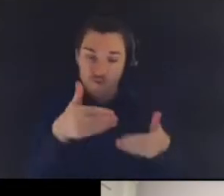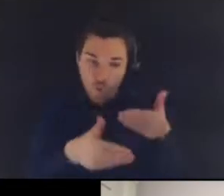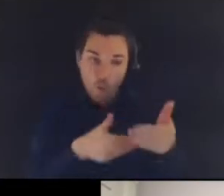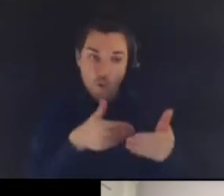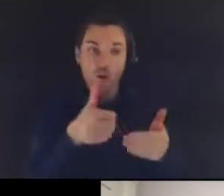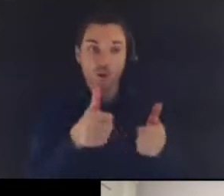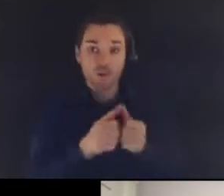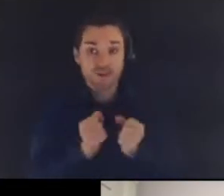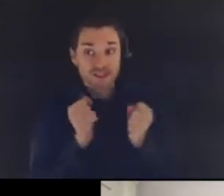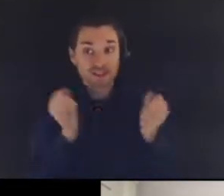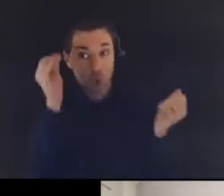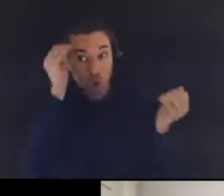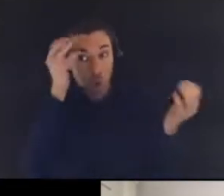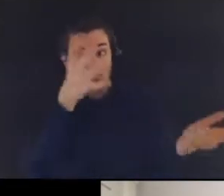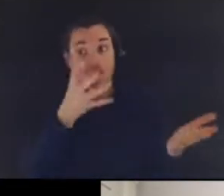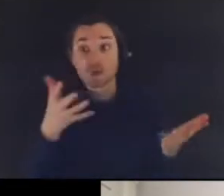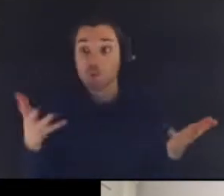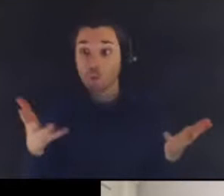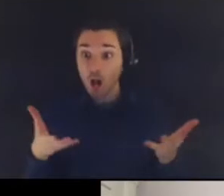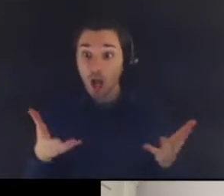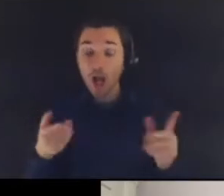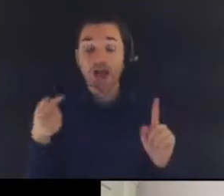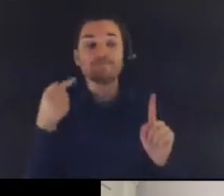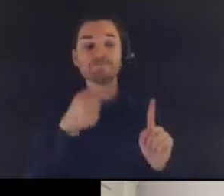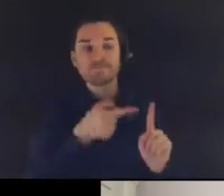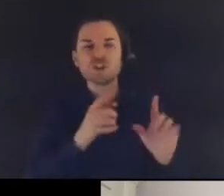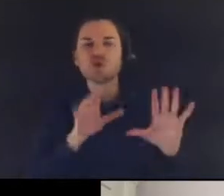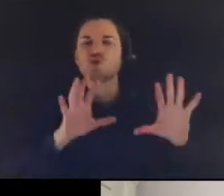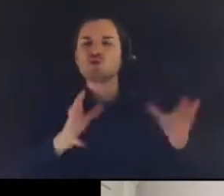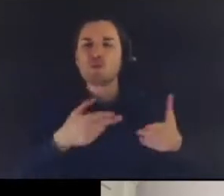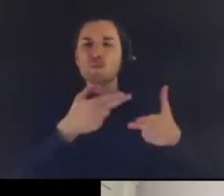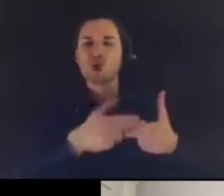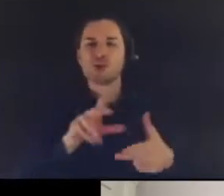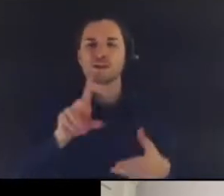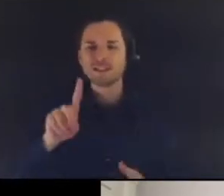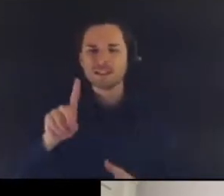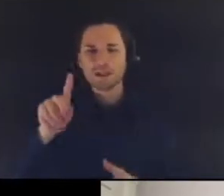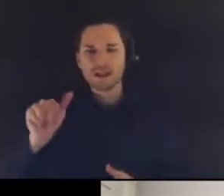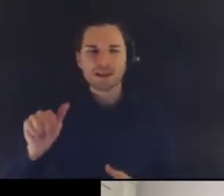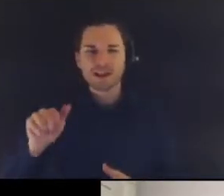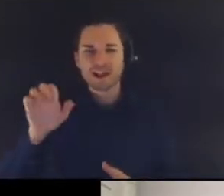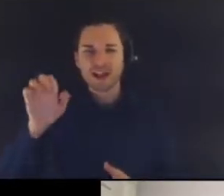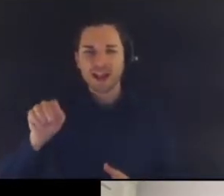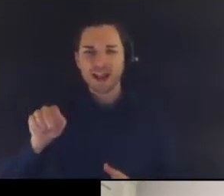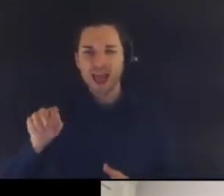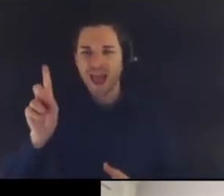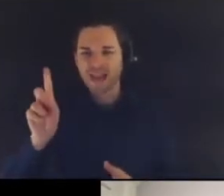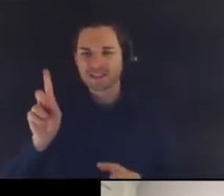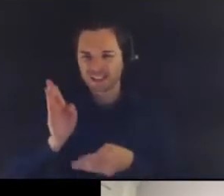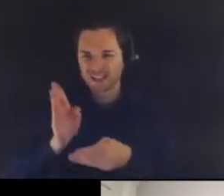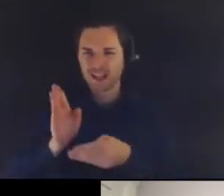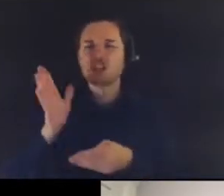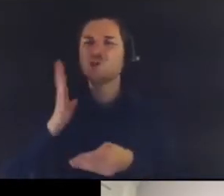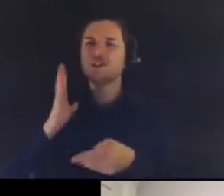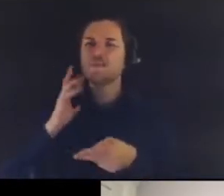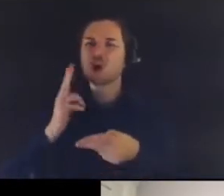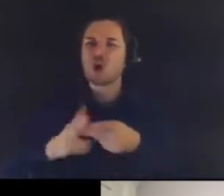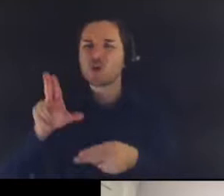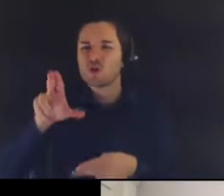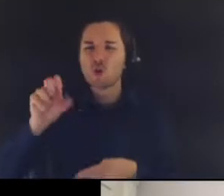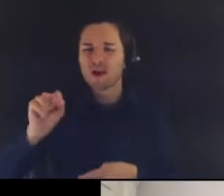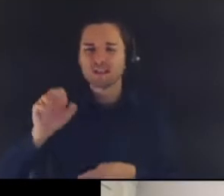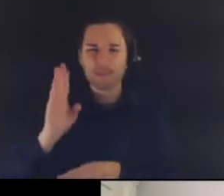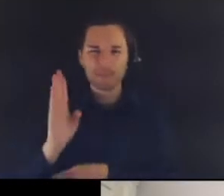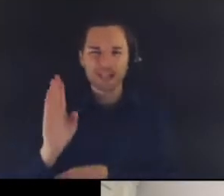called Disability In. It used to be called USBLN, so I was honoured to received one of